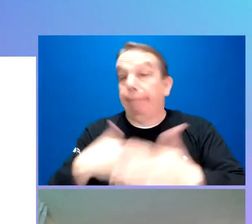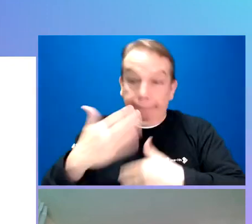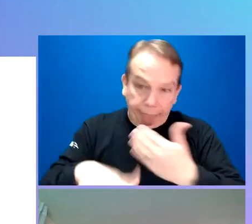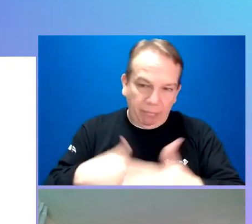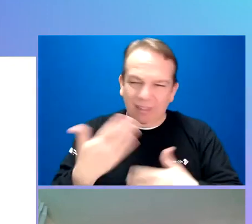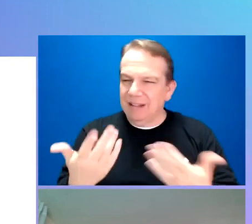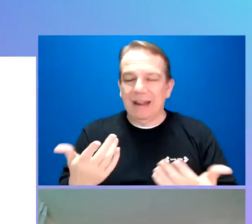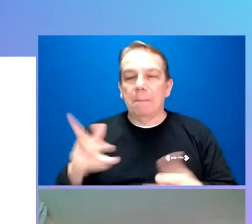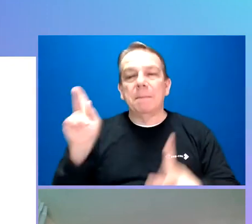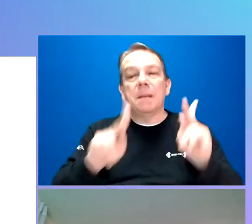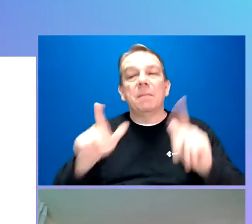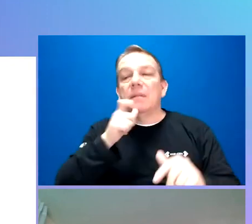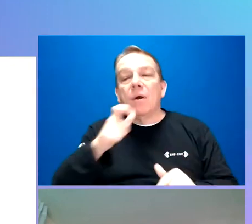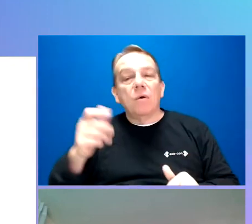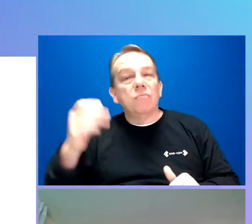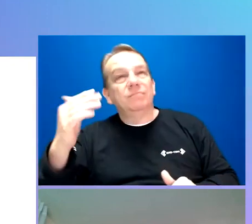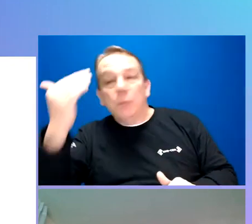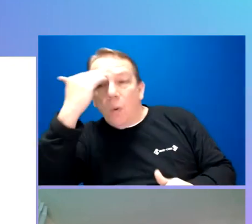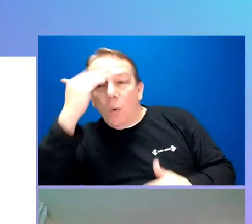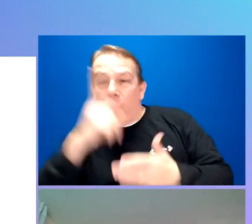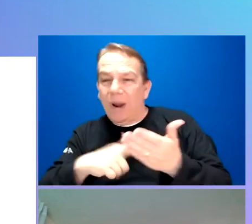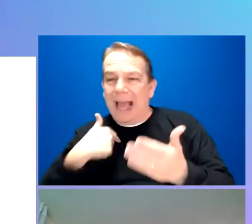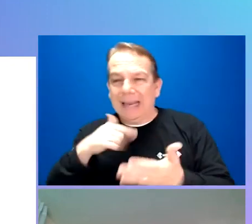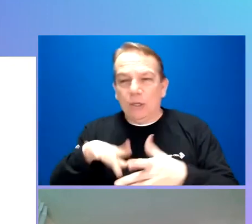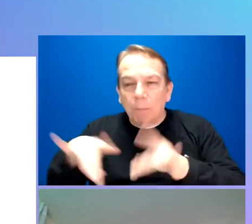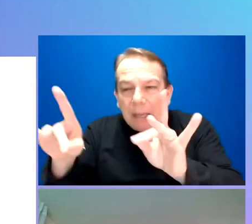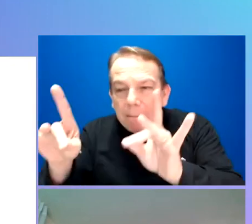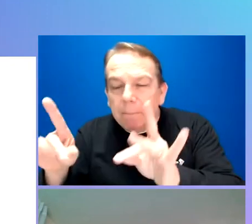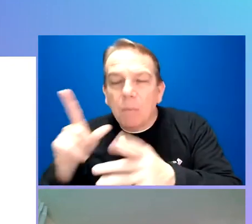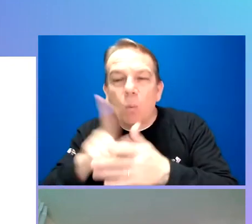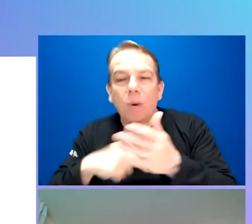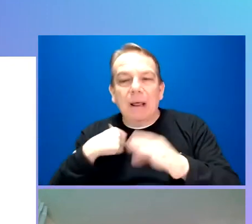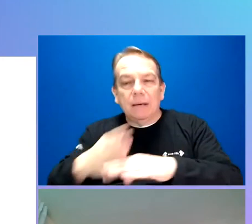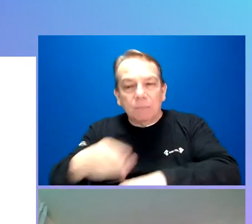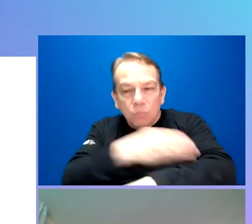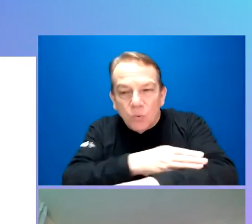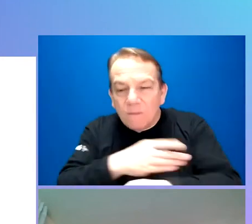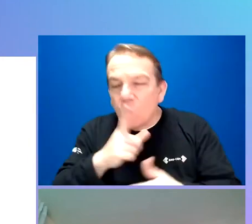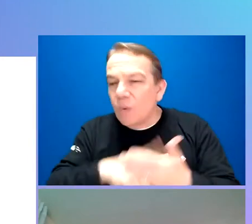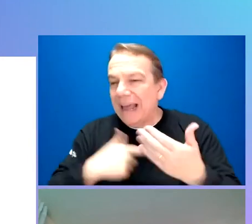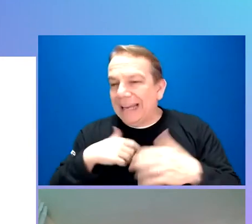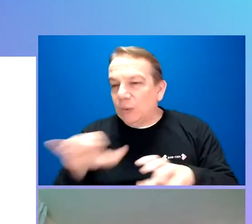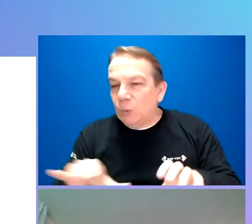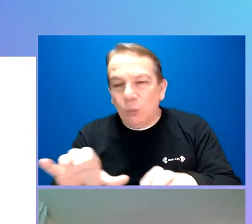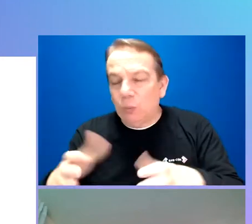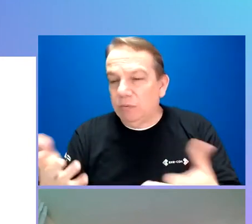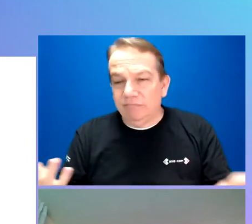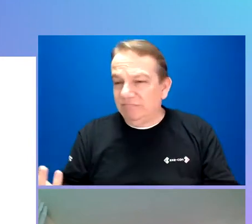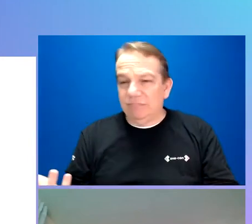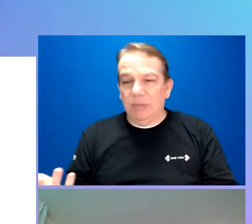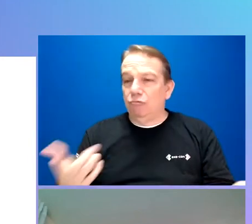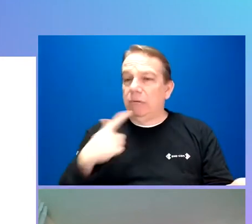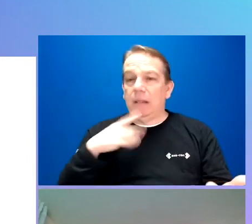be developing so that, um, they would be performing, uh, their functions properly. So you know,